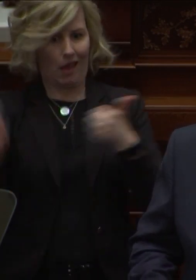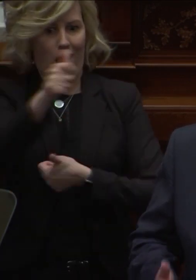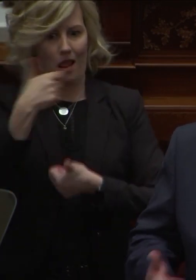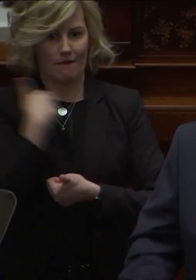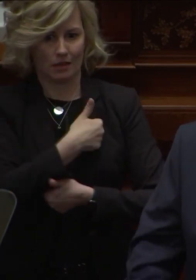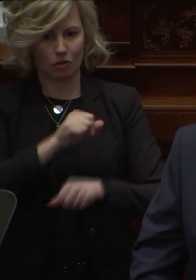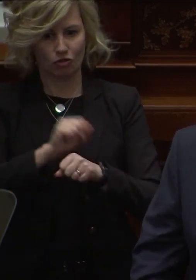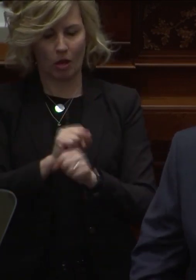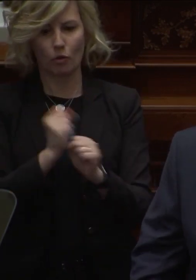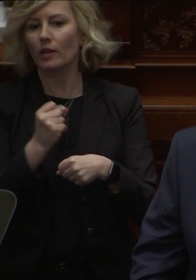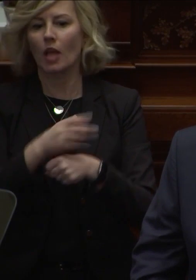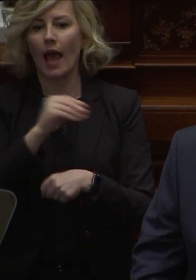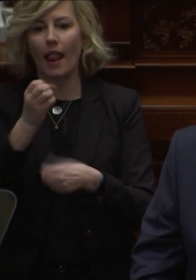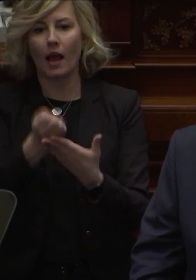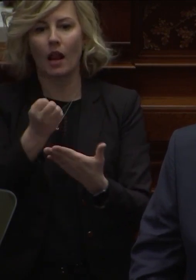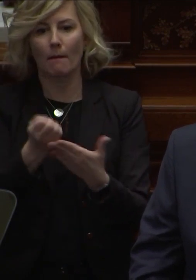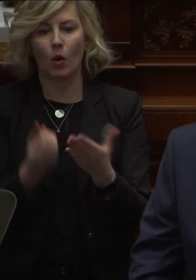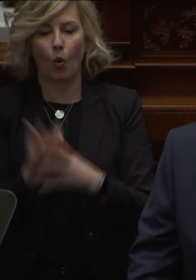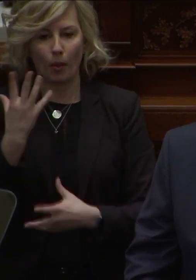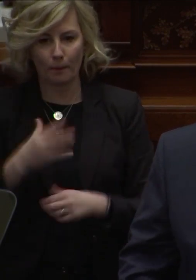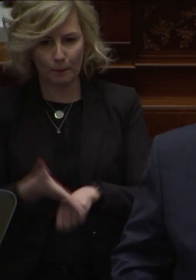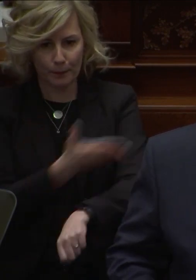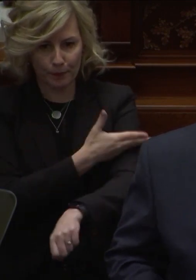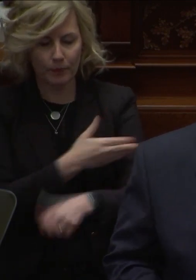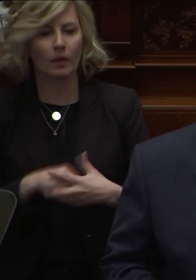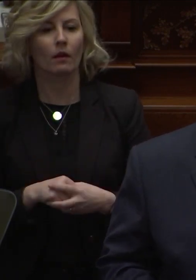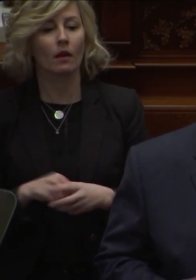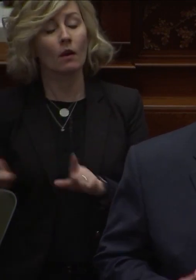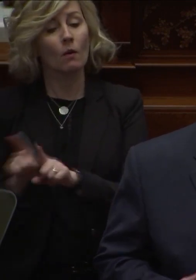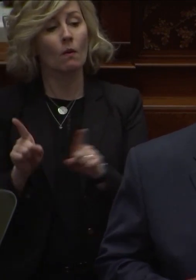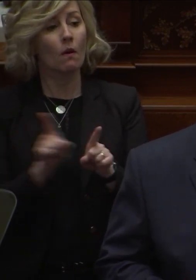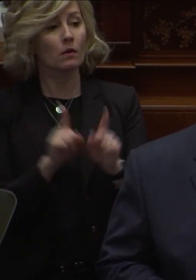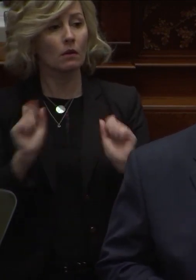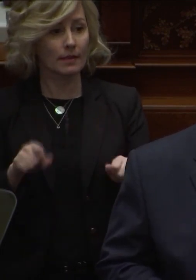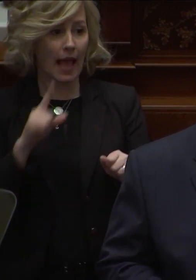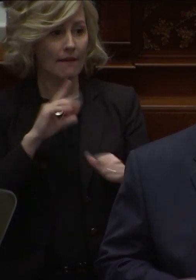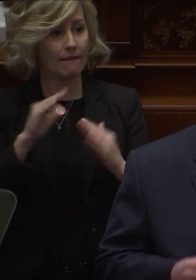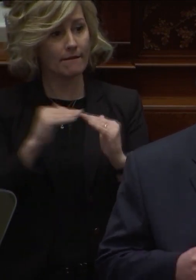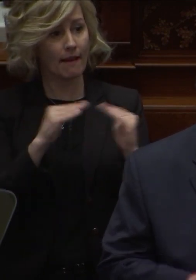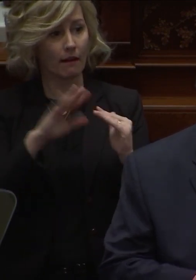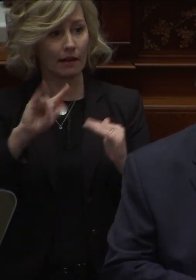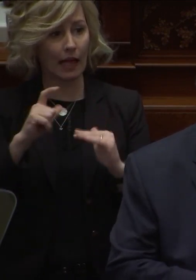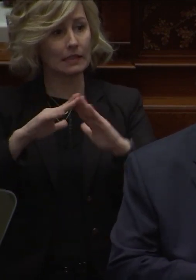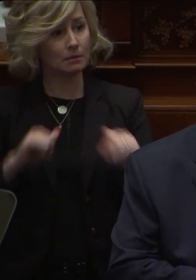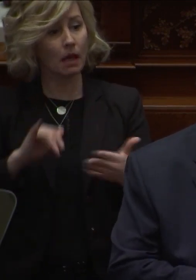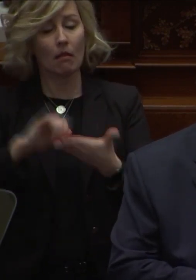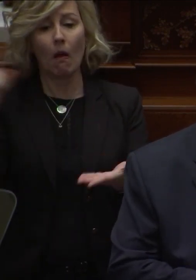INCOME TAXES HAVE. WE CAN ACCOMPLISH THIS WITH A MORE COMPETITIVE RATE STRUCTURE THAN WISCONSIN AND IOWA, BOTH OF